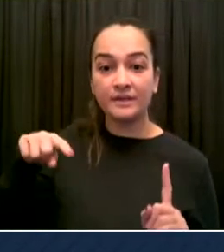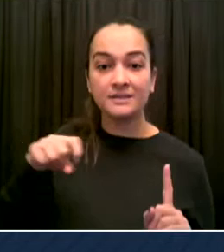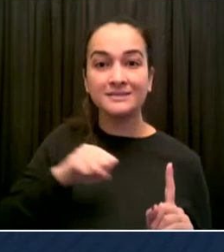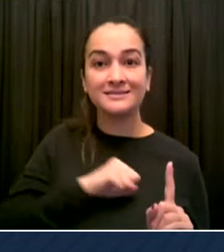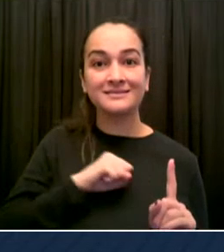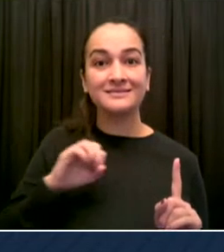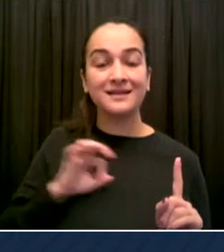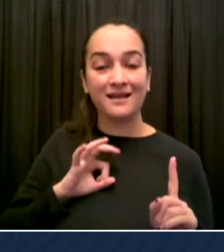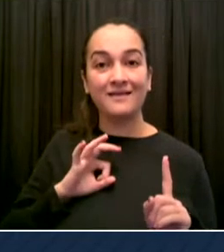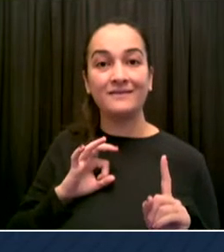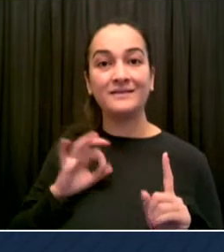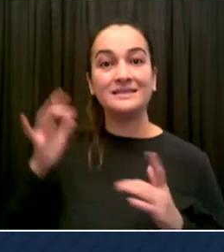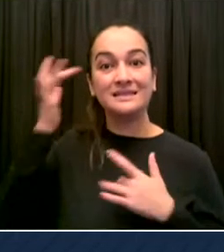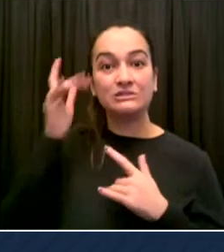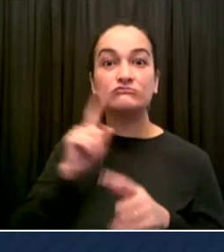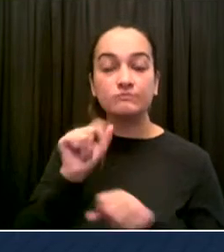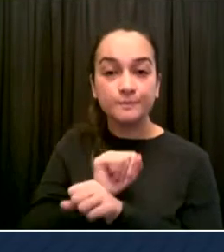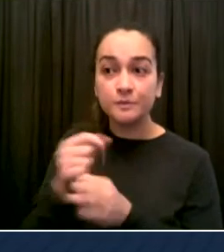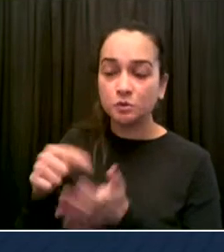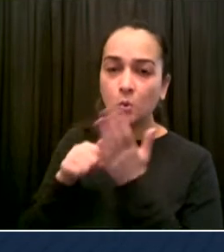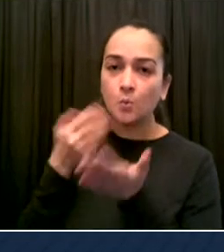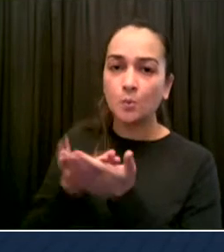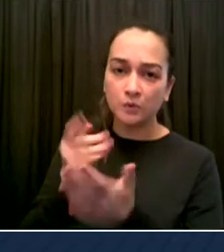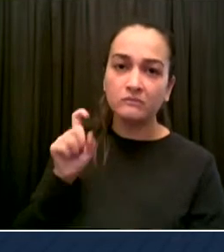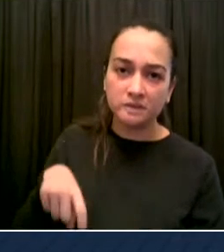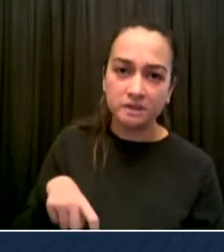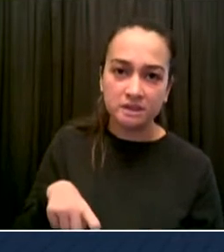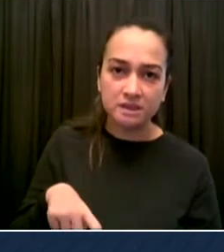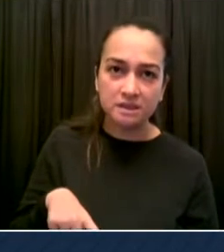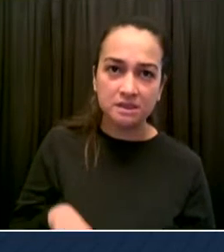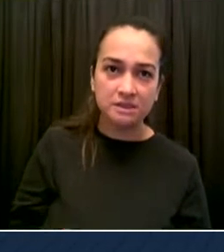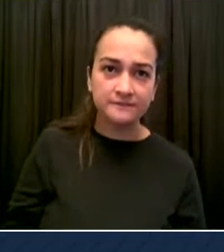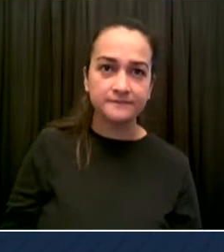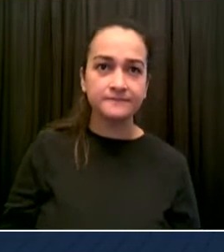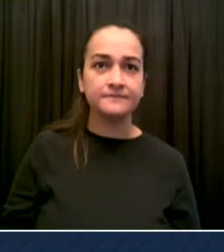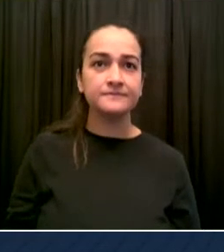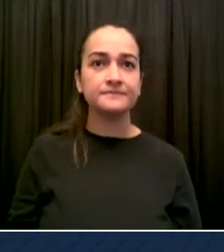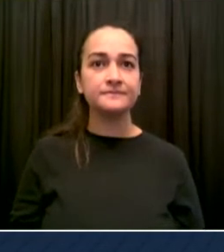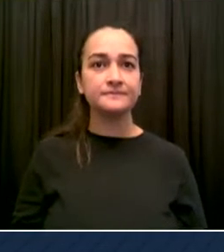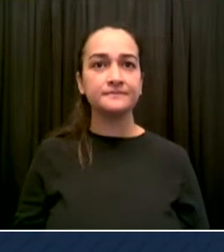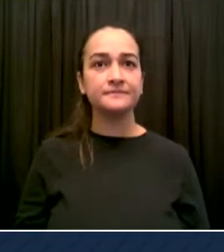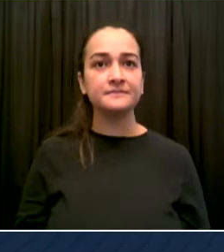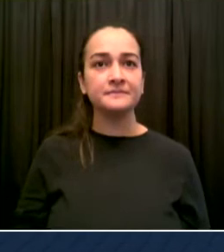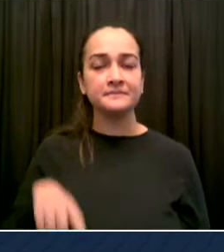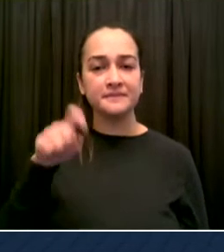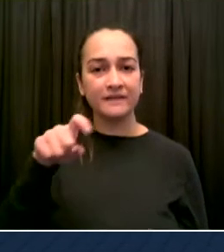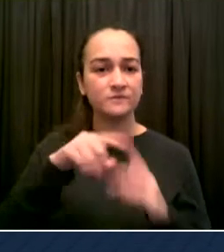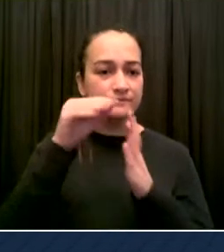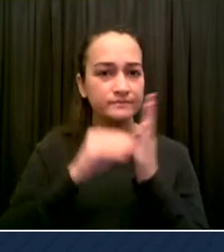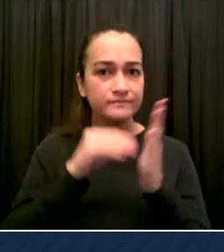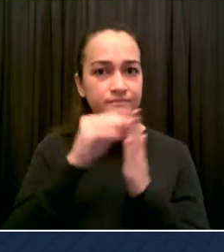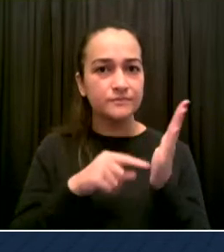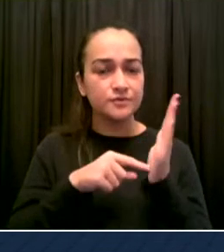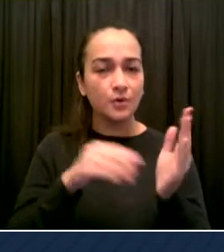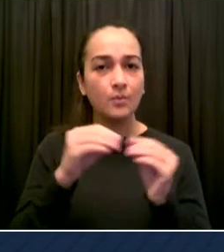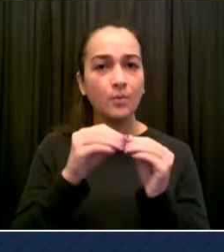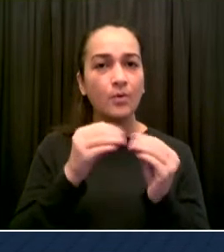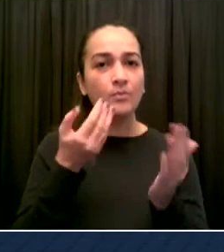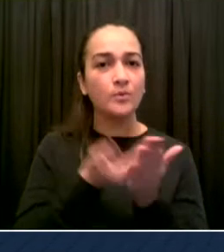UTOGHE NVIRONMENT. AND THAT IS NOT ACCEPTABLE. WE ARE TAKING THESE ACOTINS TO